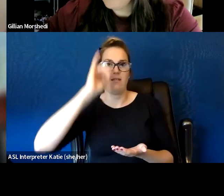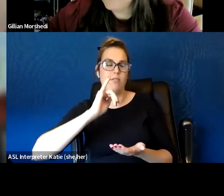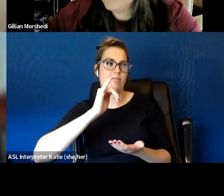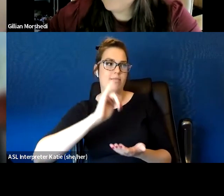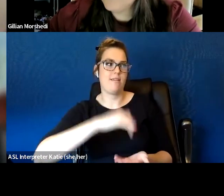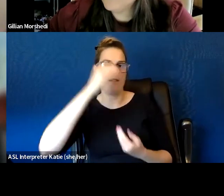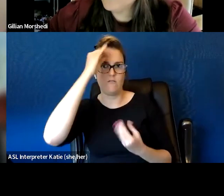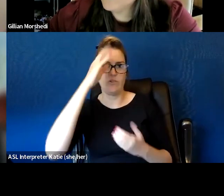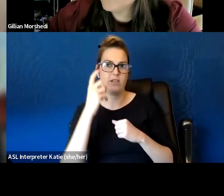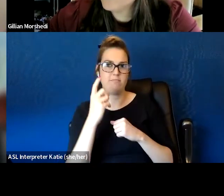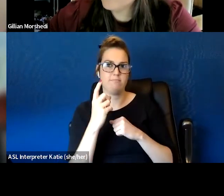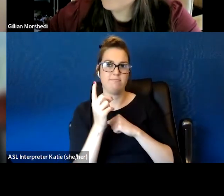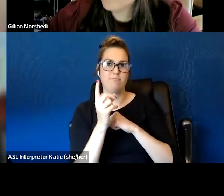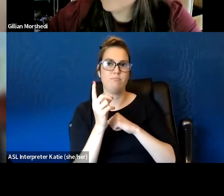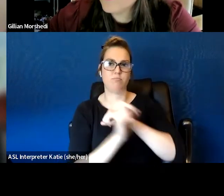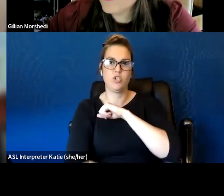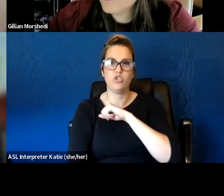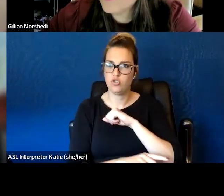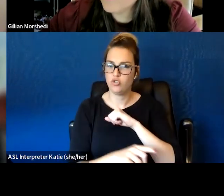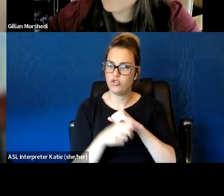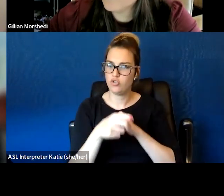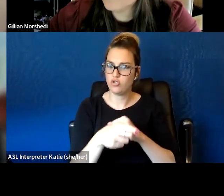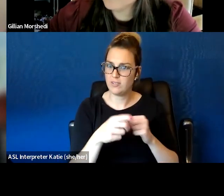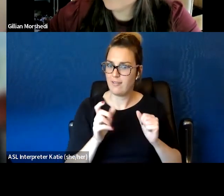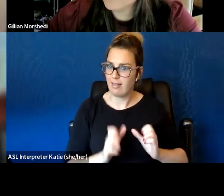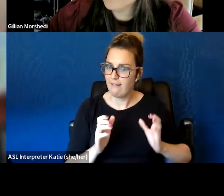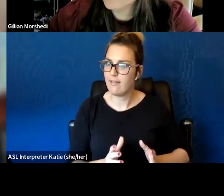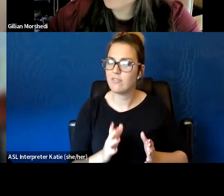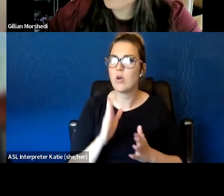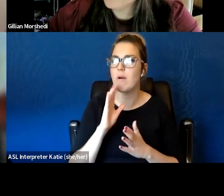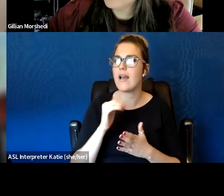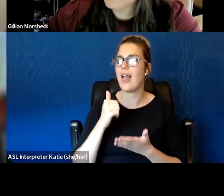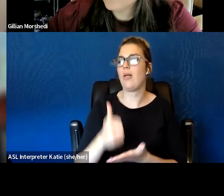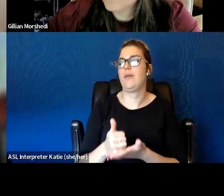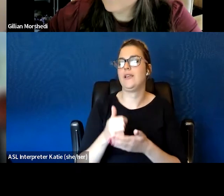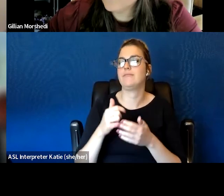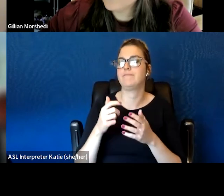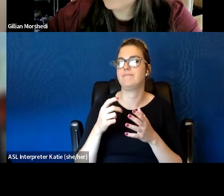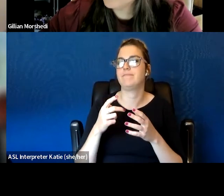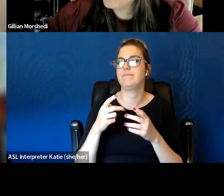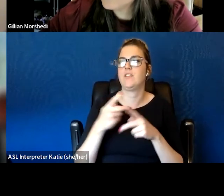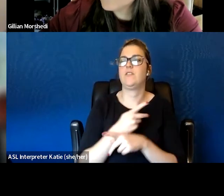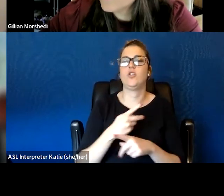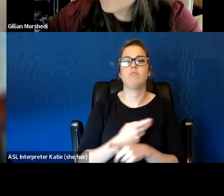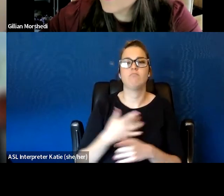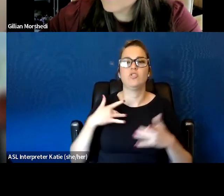you know, I think helping to break down those concerns and some of the things that we might see,